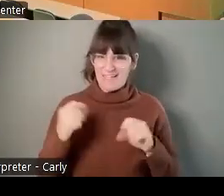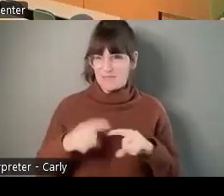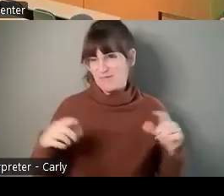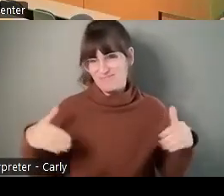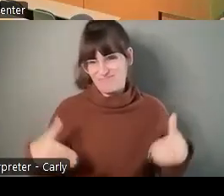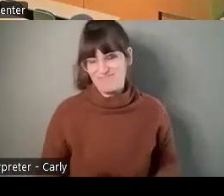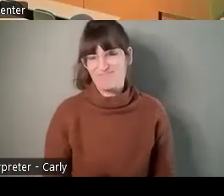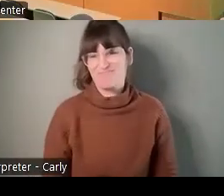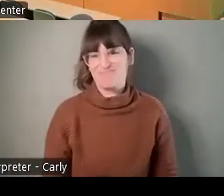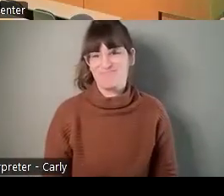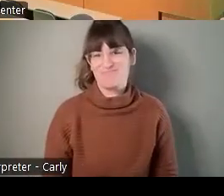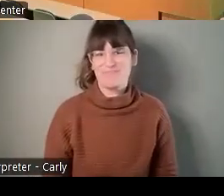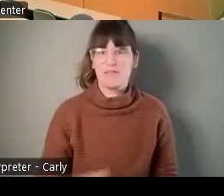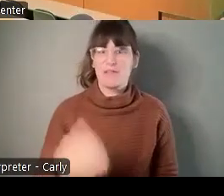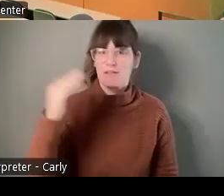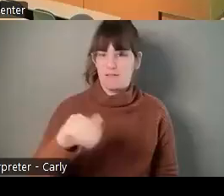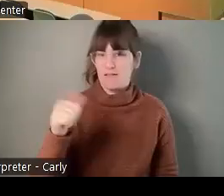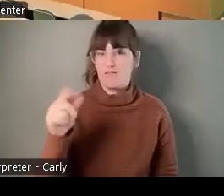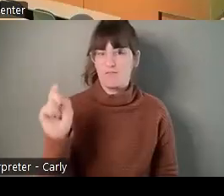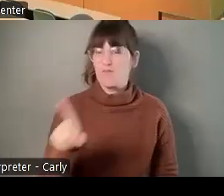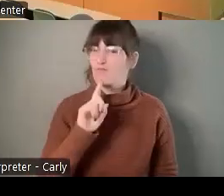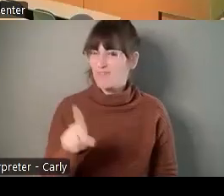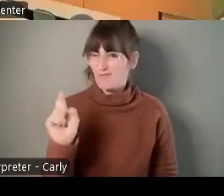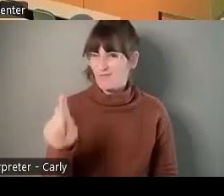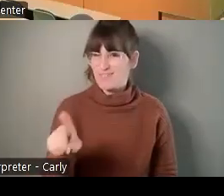Great. I'm going to read another question. This one's a real question from Zoom. Uh